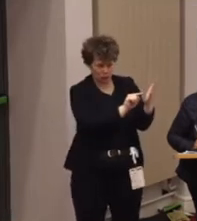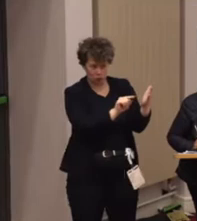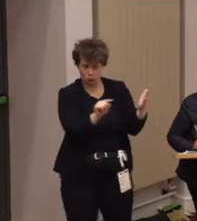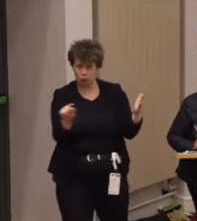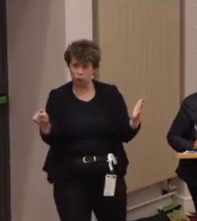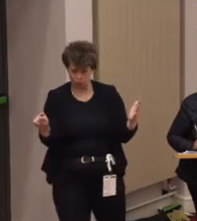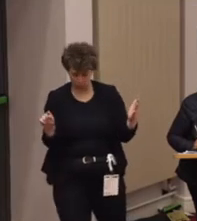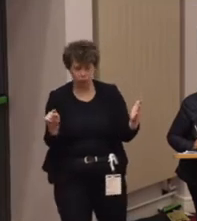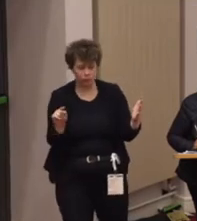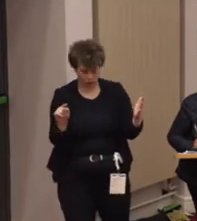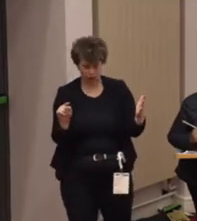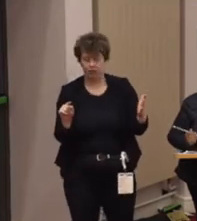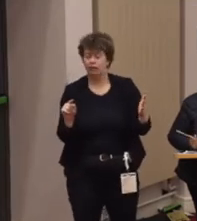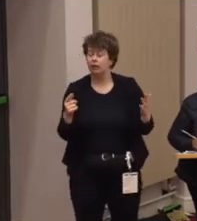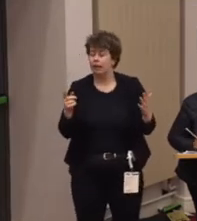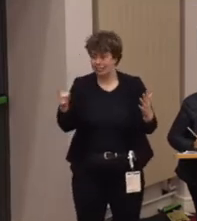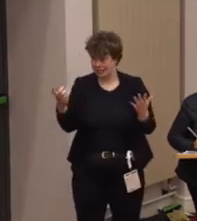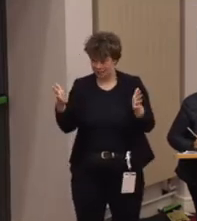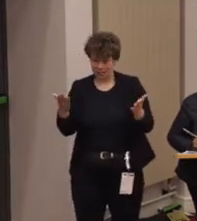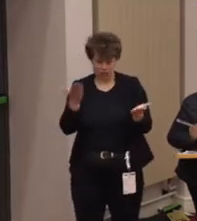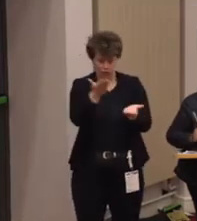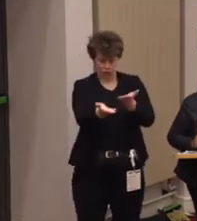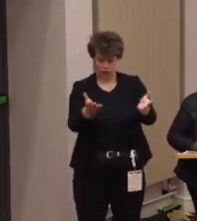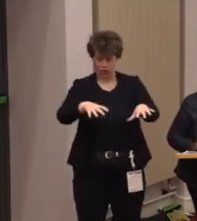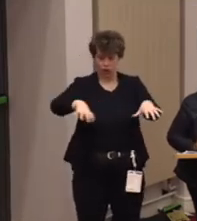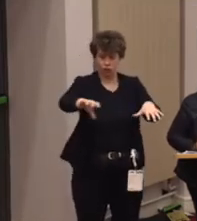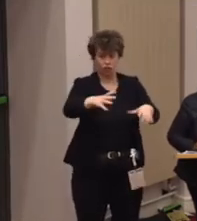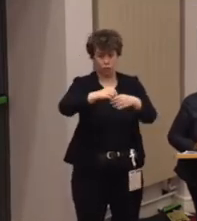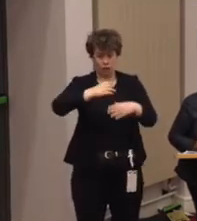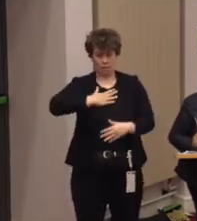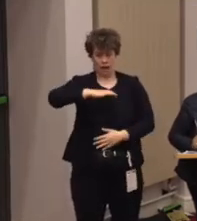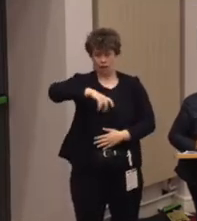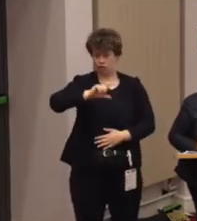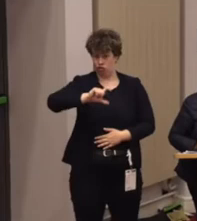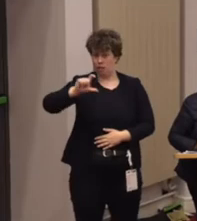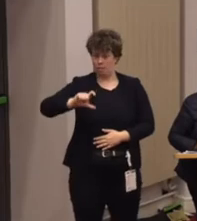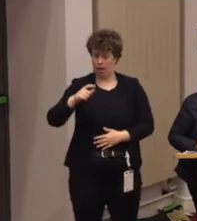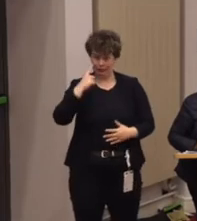has been provided to different Member States including Nepal that clearly outlines about